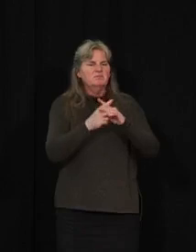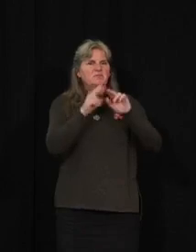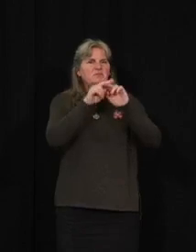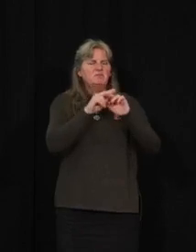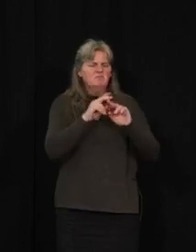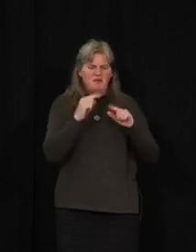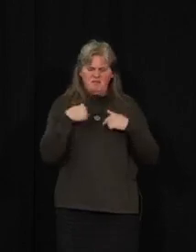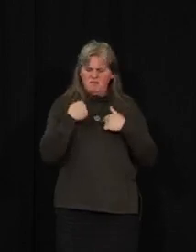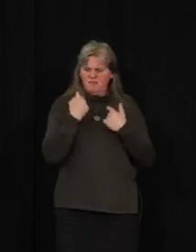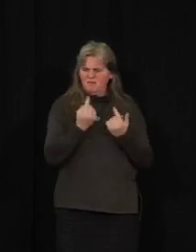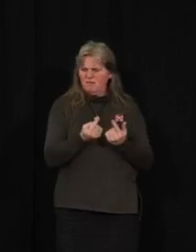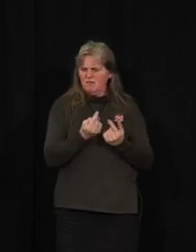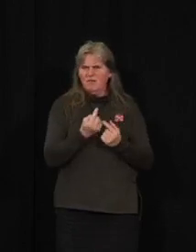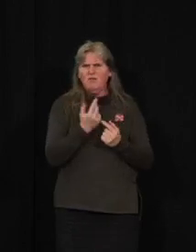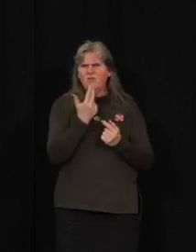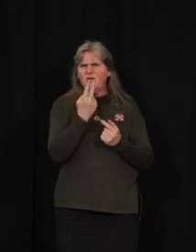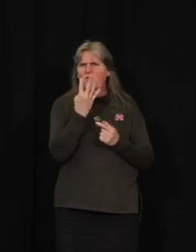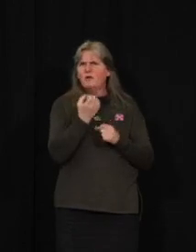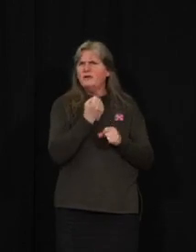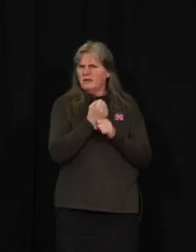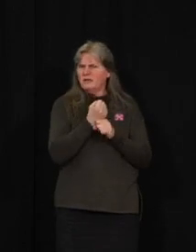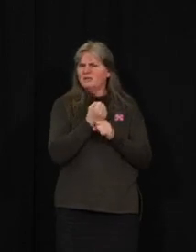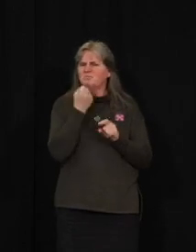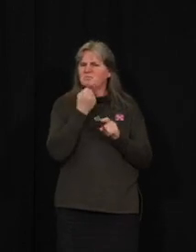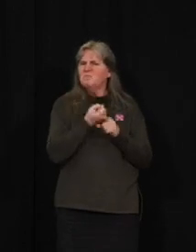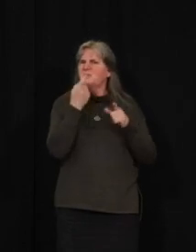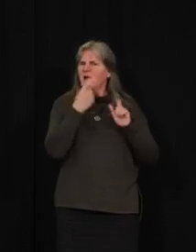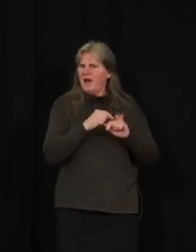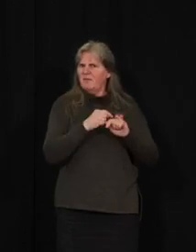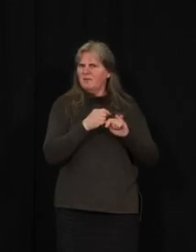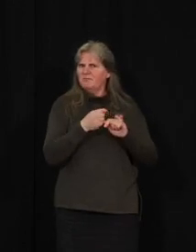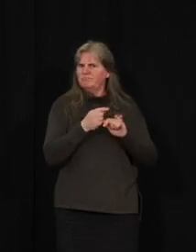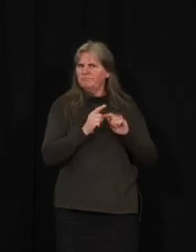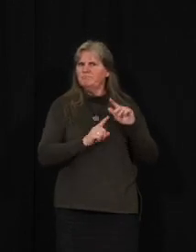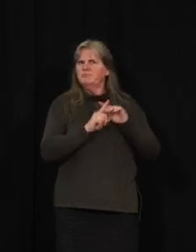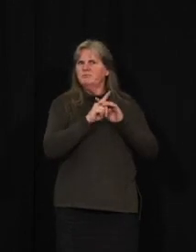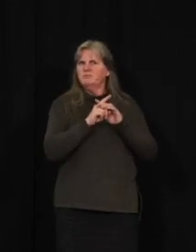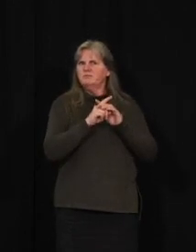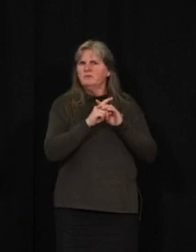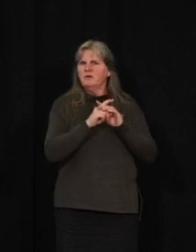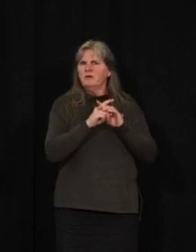almost four years. So I would say that really, plan